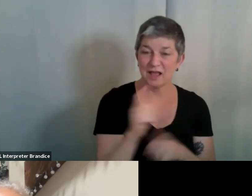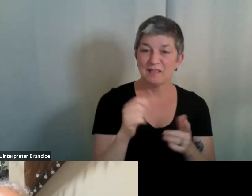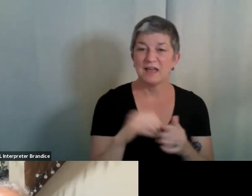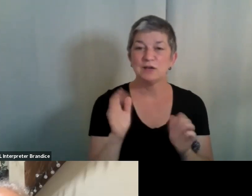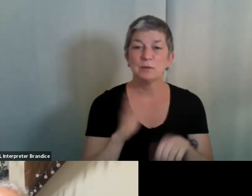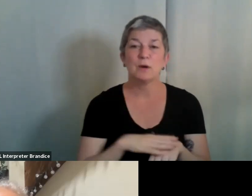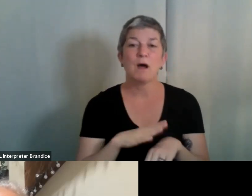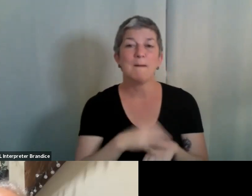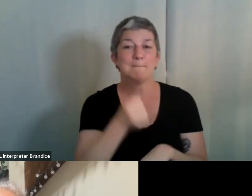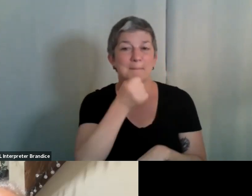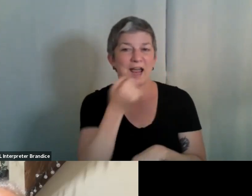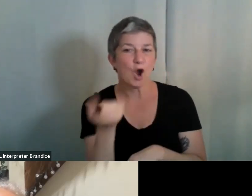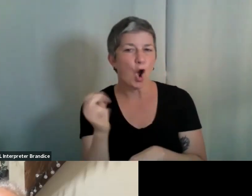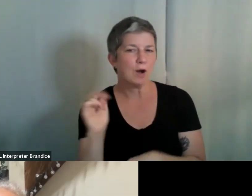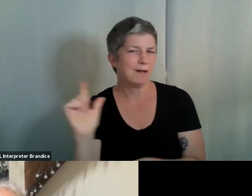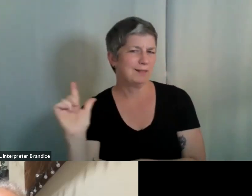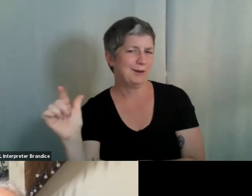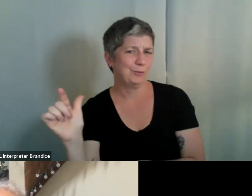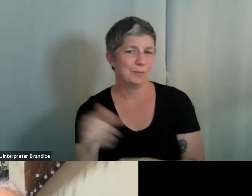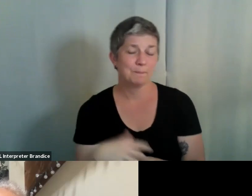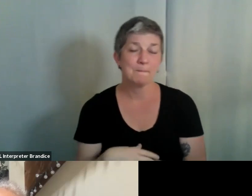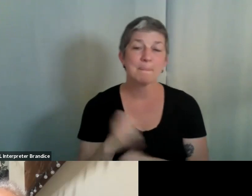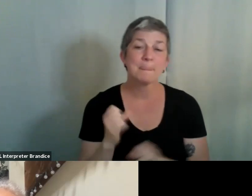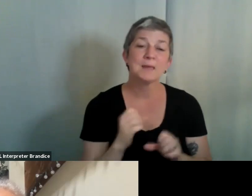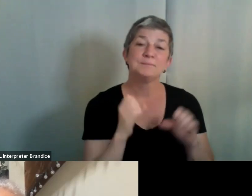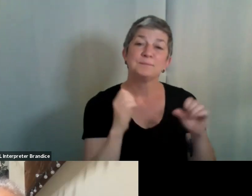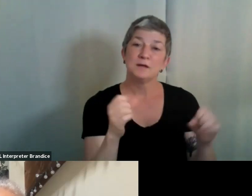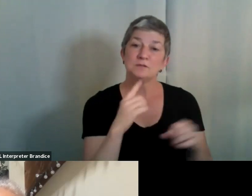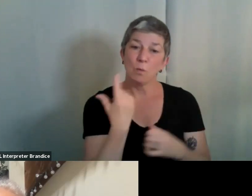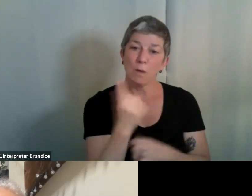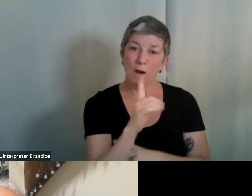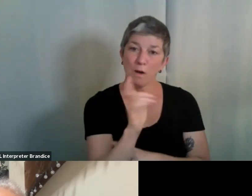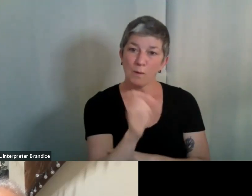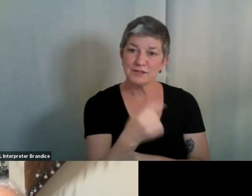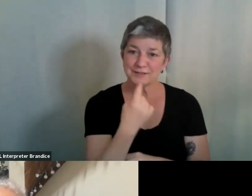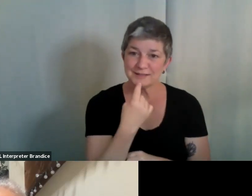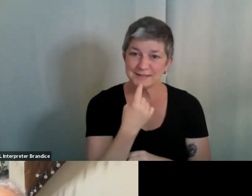and ask so there's a question that says can you give us an